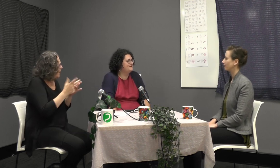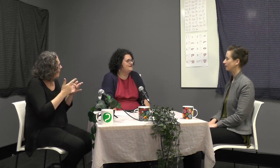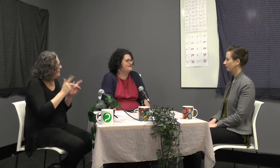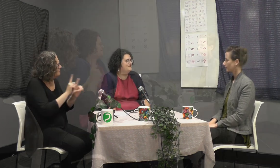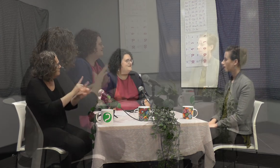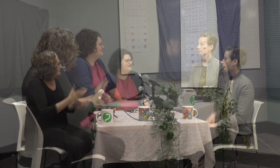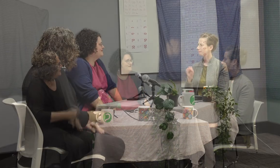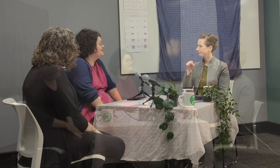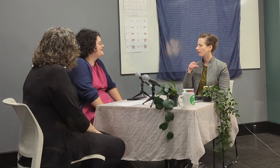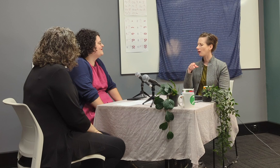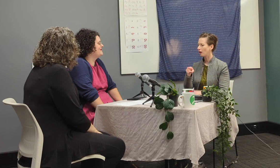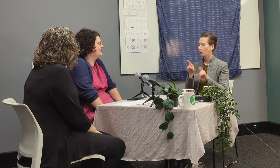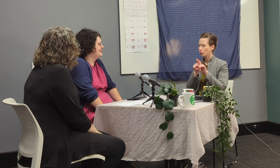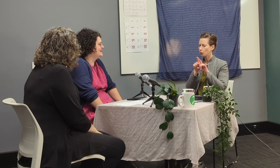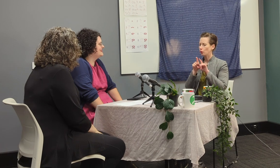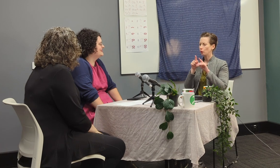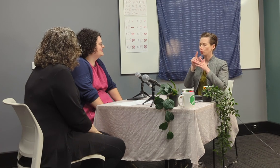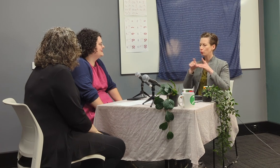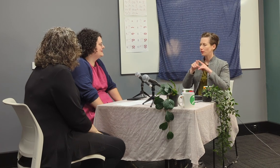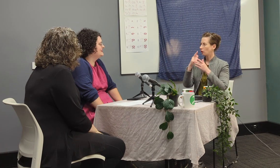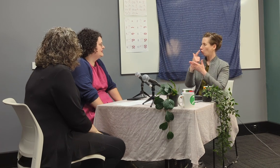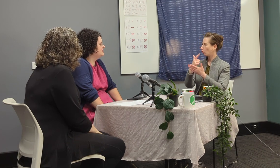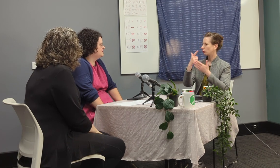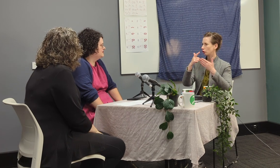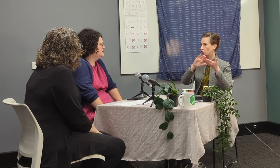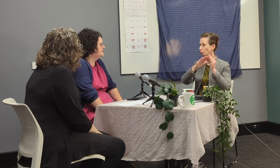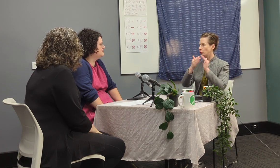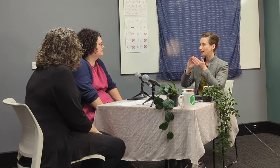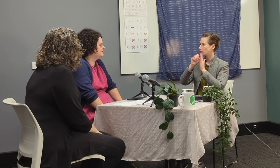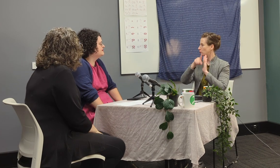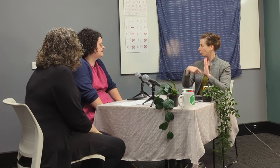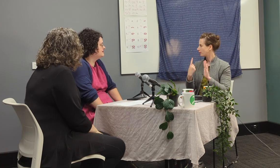H: Well, I also did a lot of community projects.